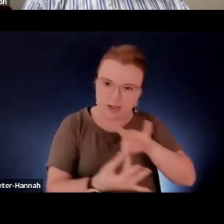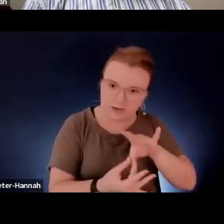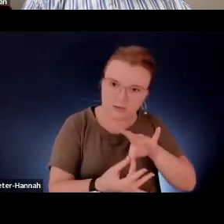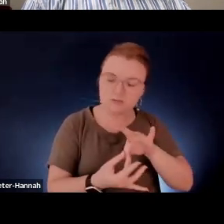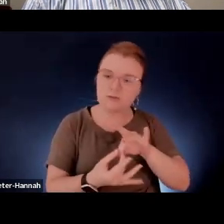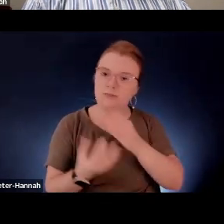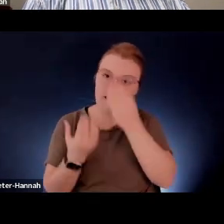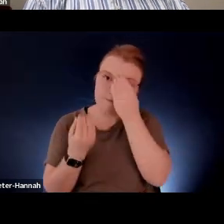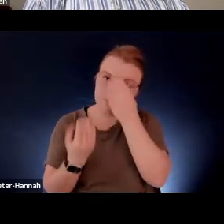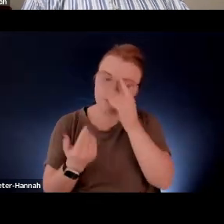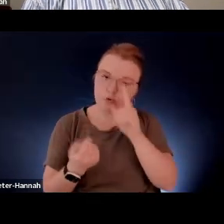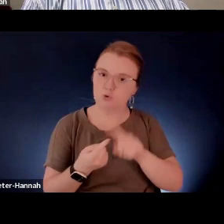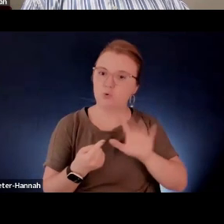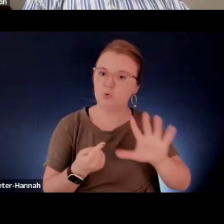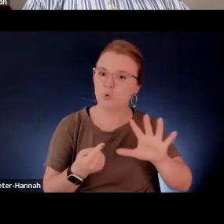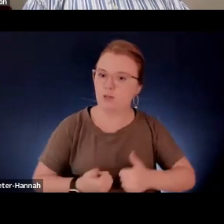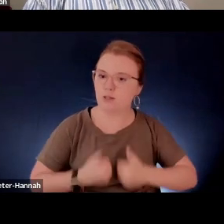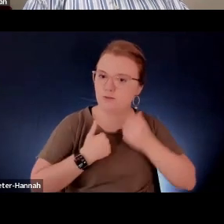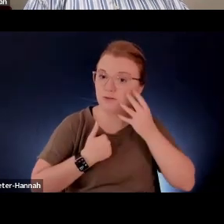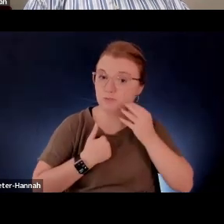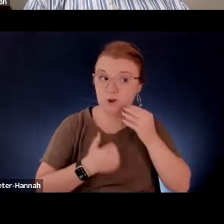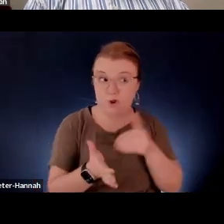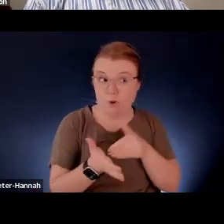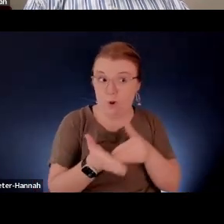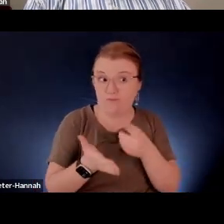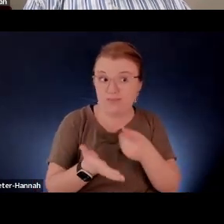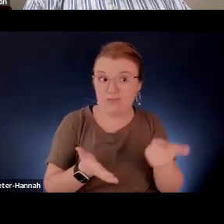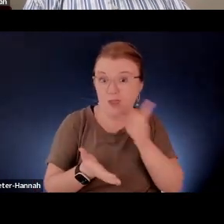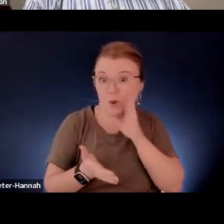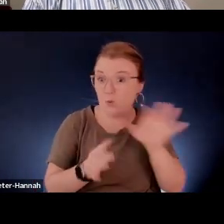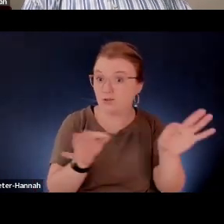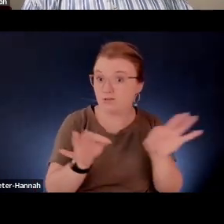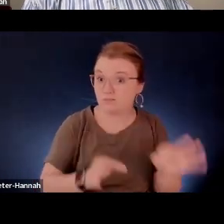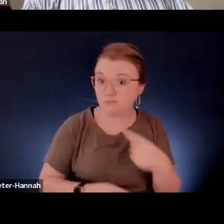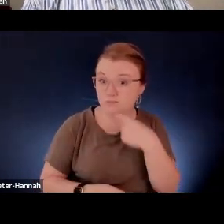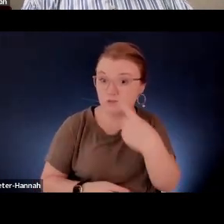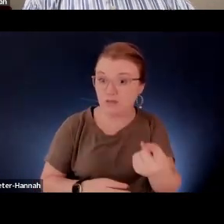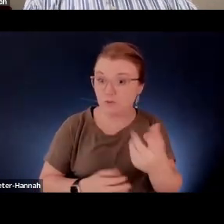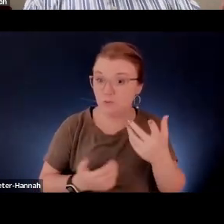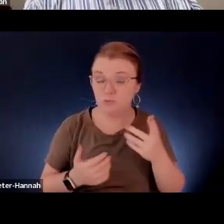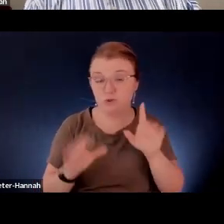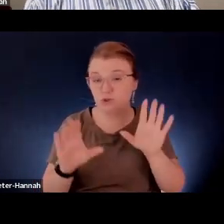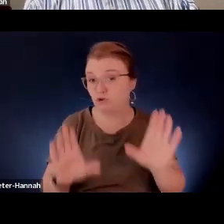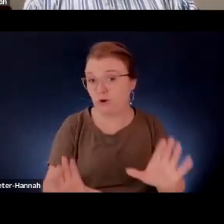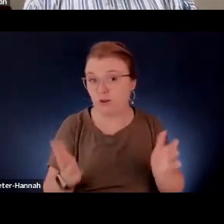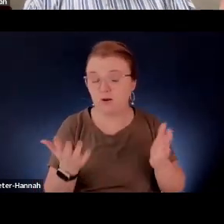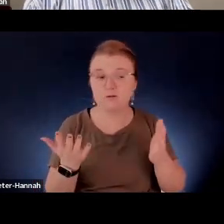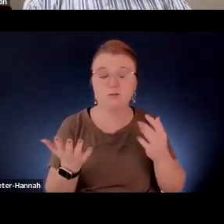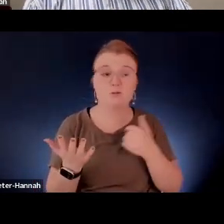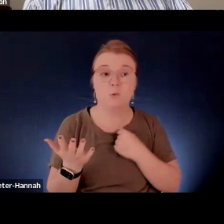And often they'll tell you, which is great. So, I just think the principles still apply